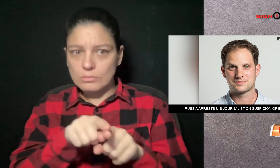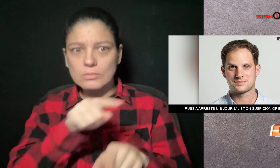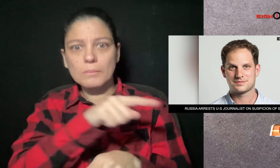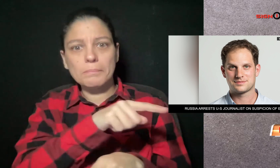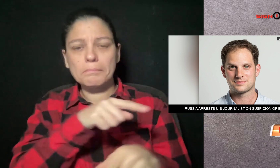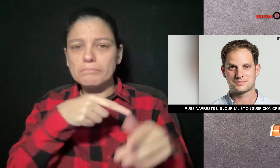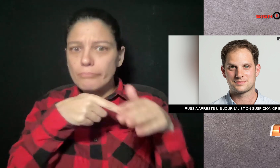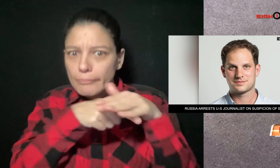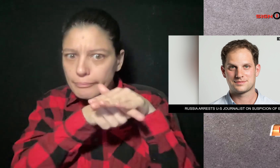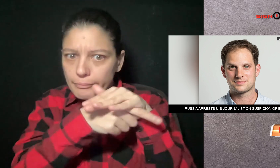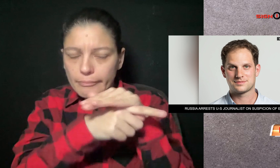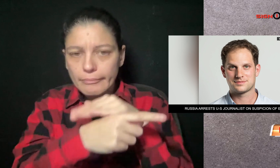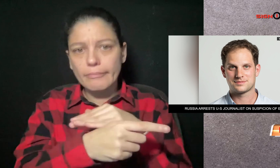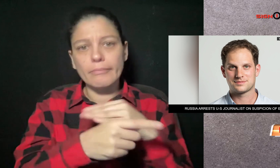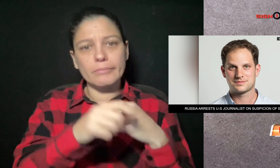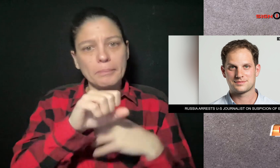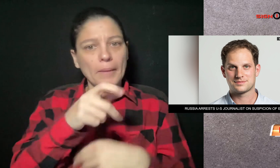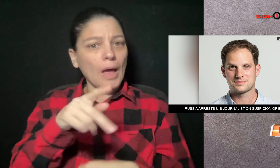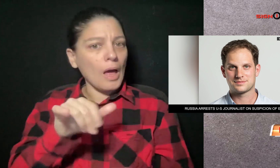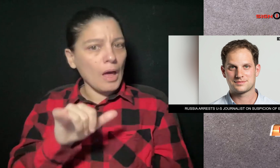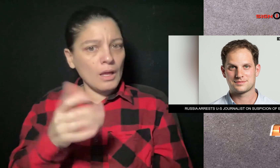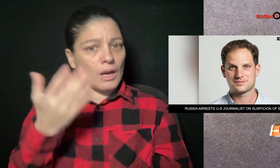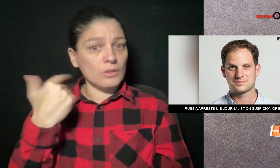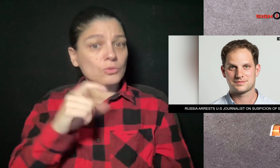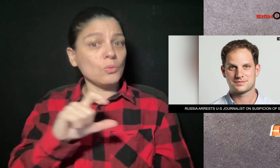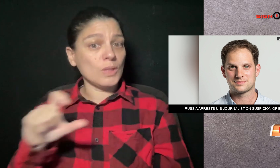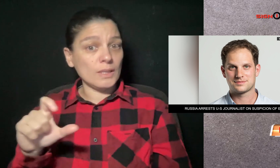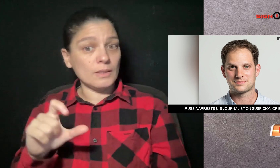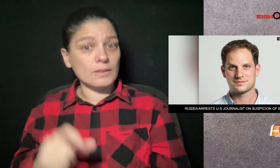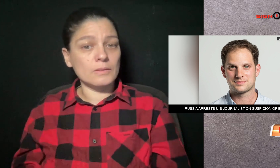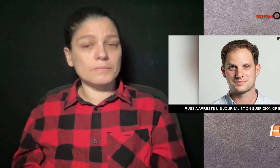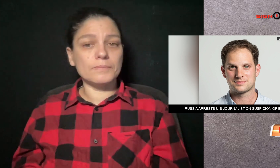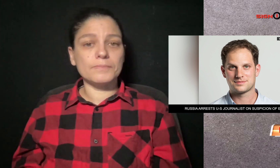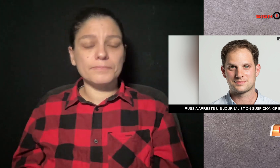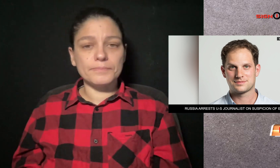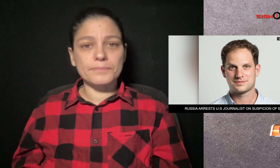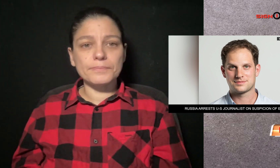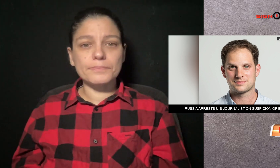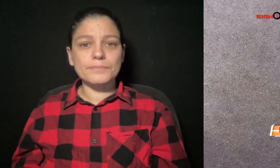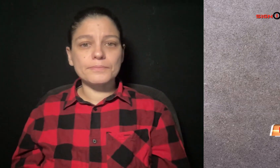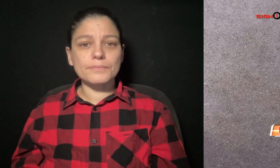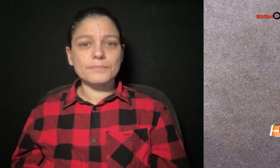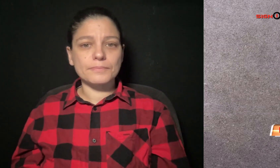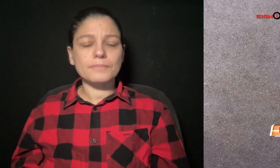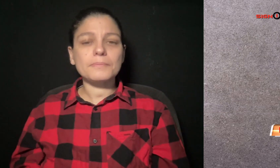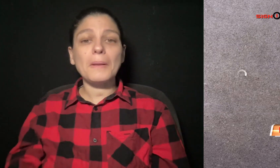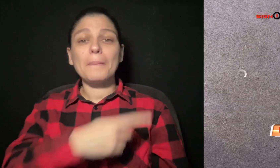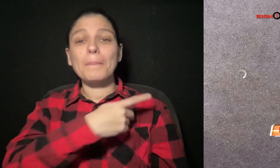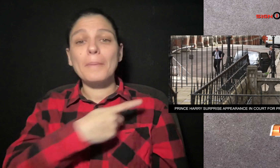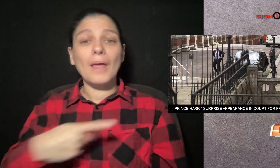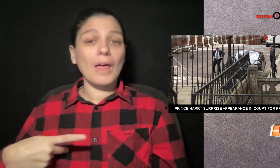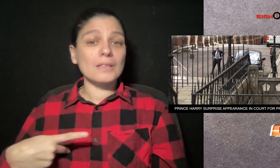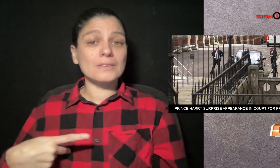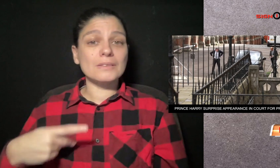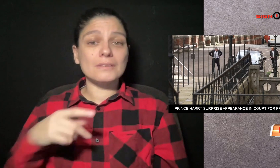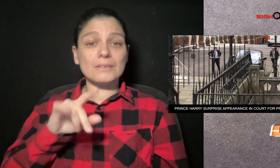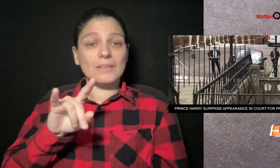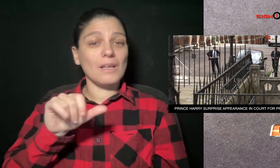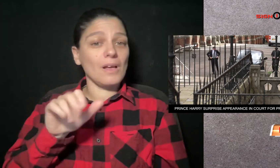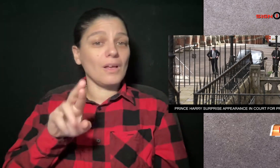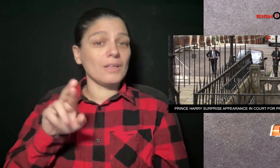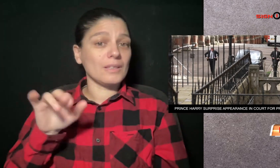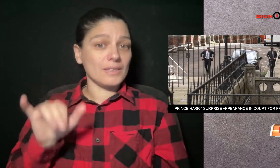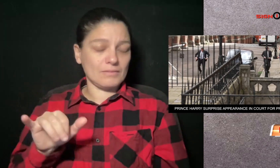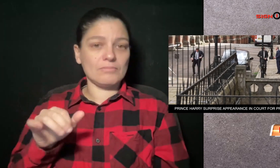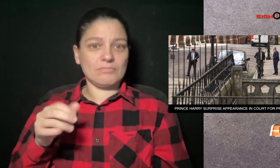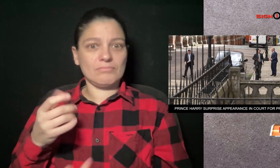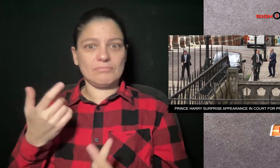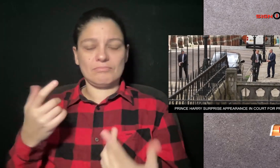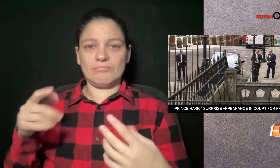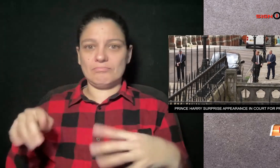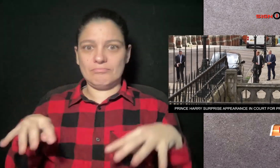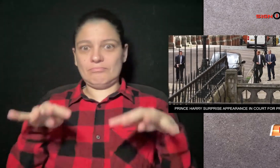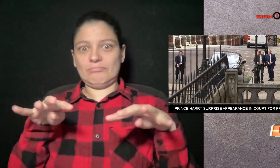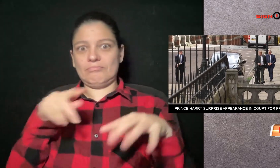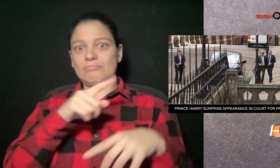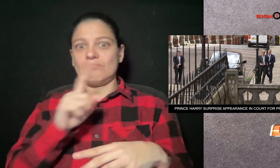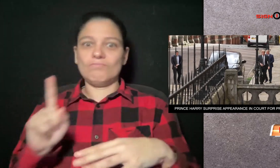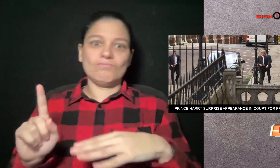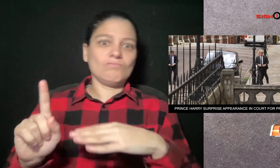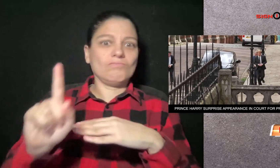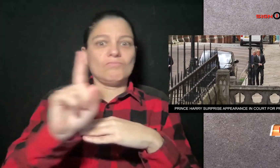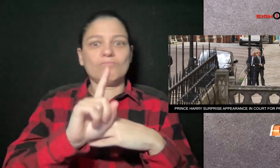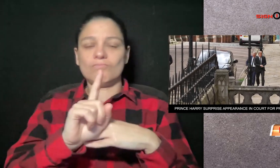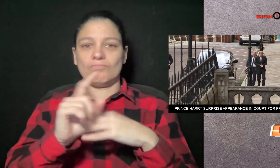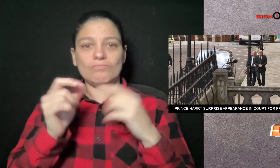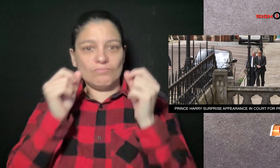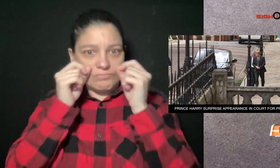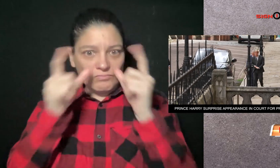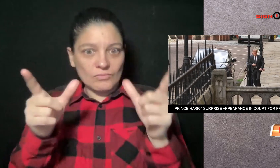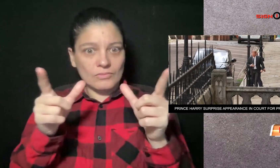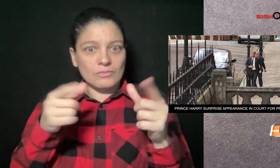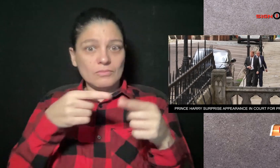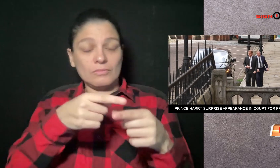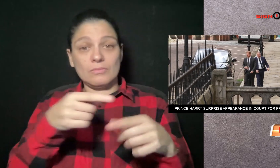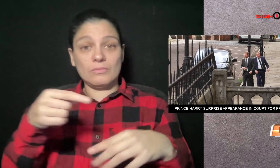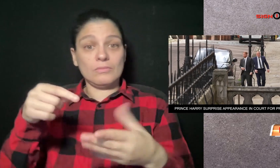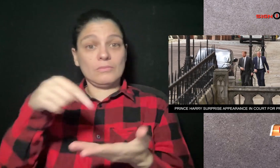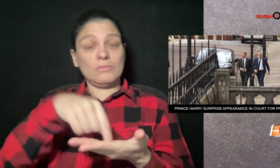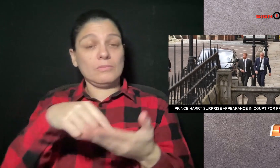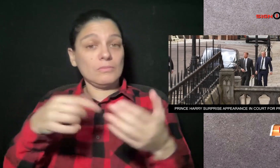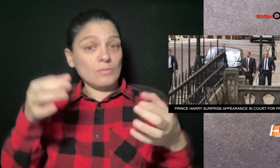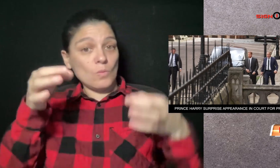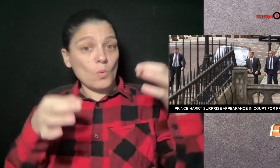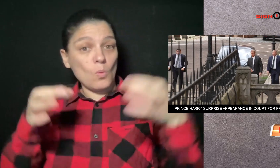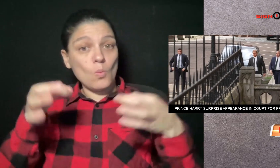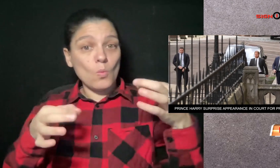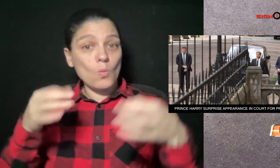espionage charges last week Prince Harry made a surprise appearance at London High Court